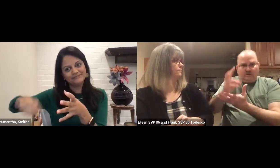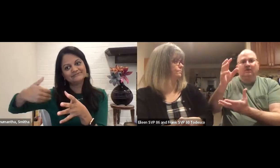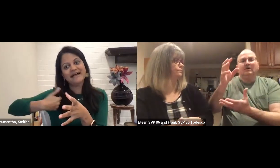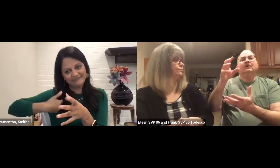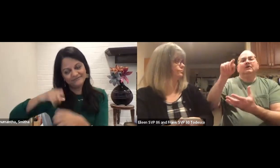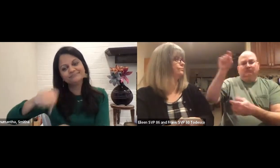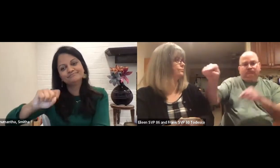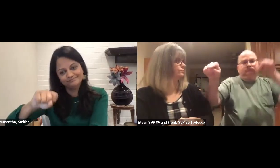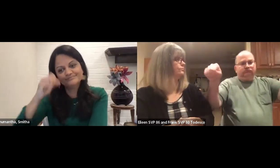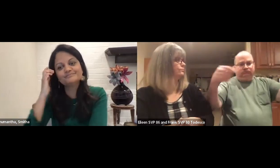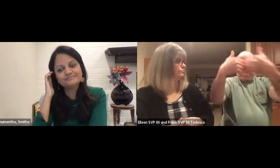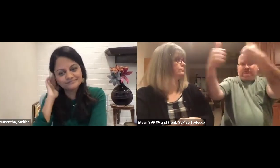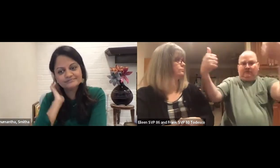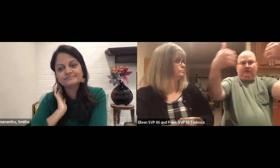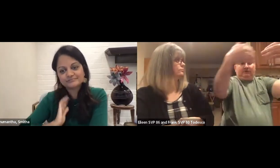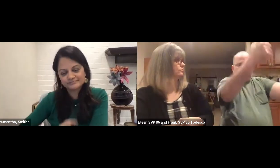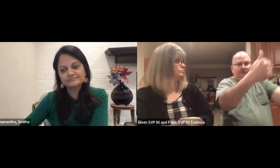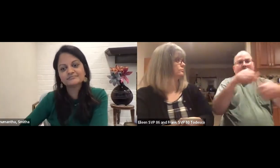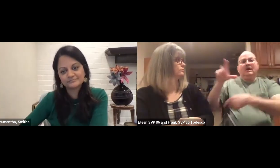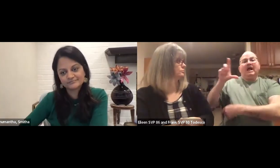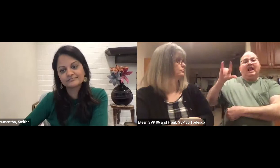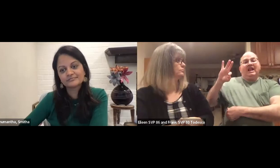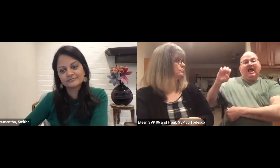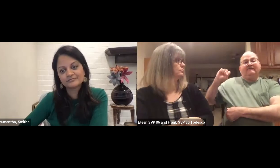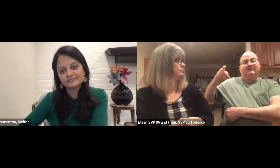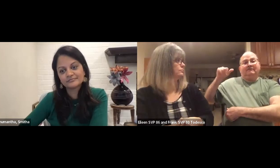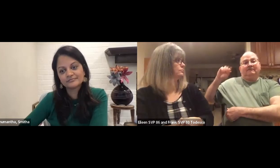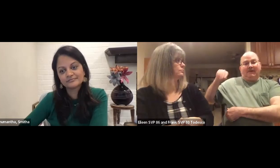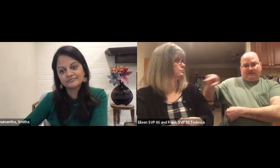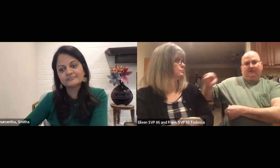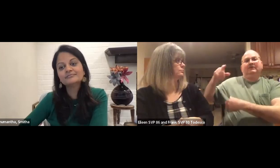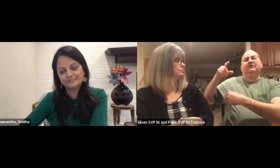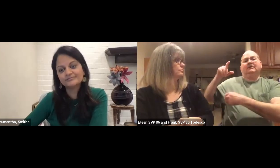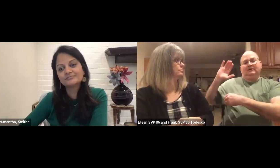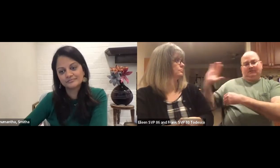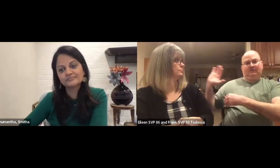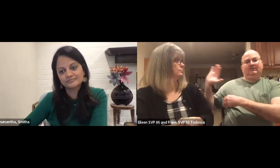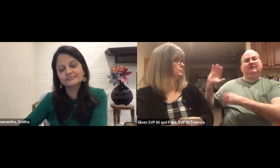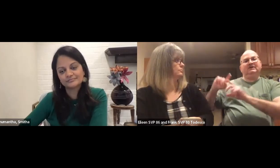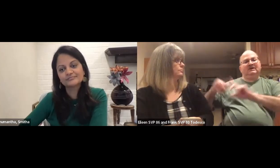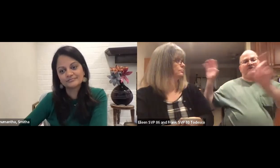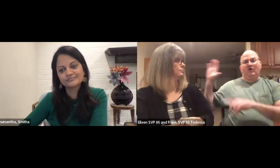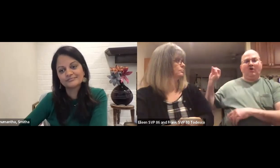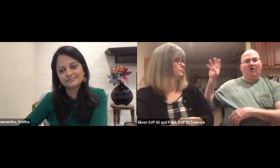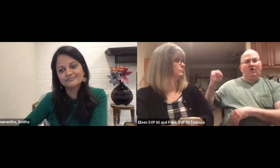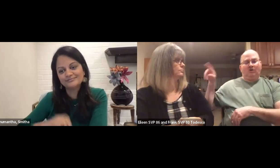Oh, it's so important to have a team. Yes. Yeah, so we did have different services, so between the neurologist, the social worker, and Lifespan.